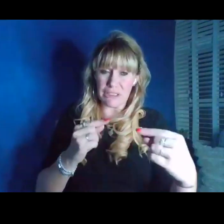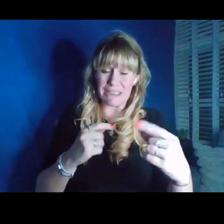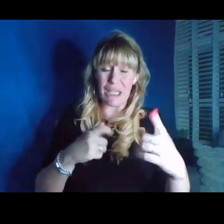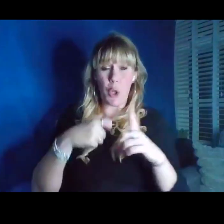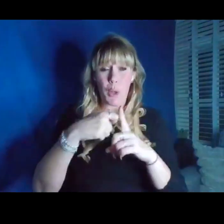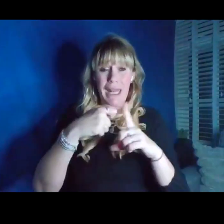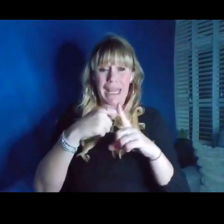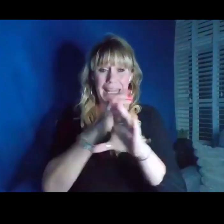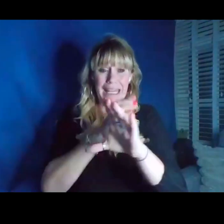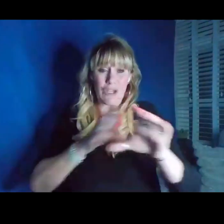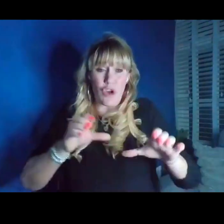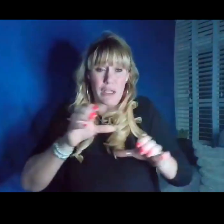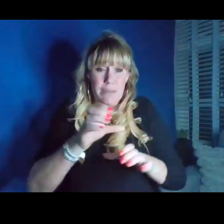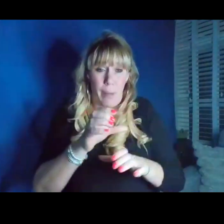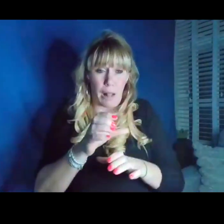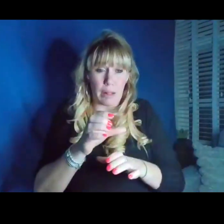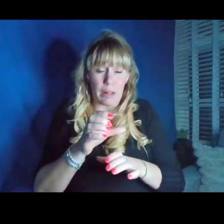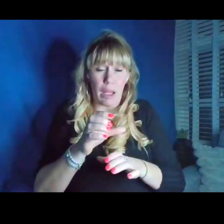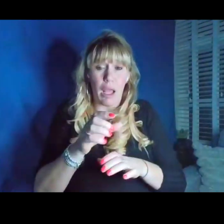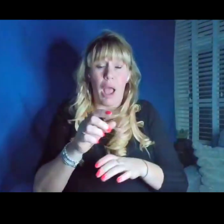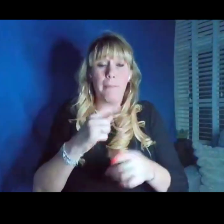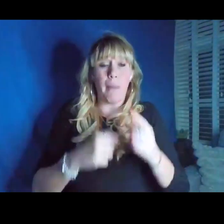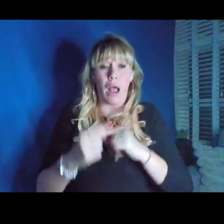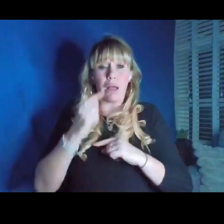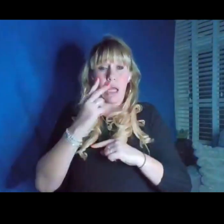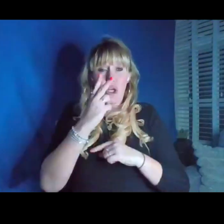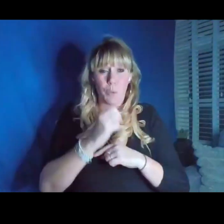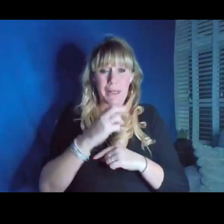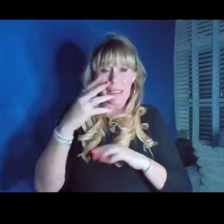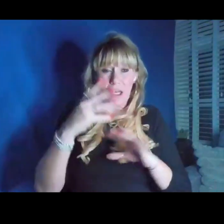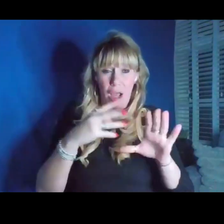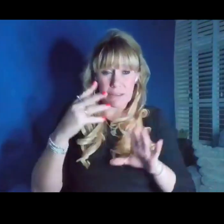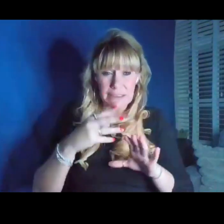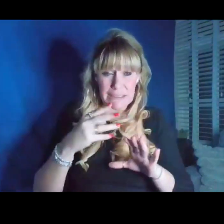but in 2019 Roxana also performed with us at